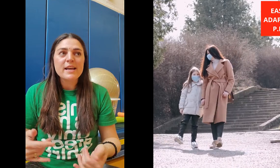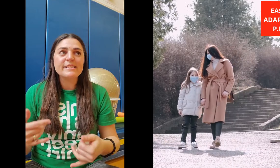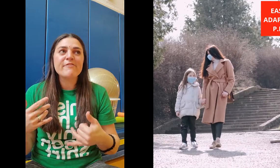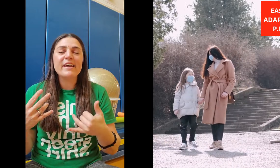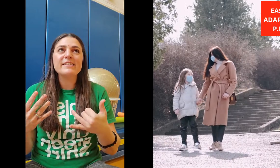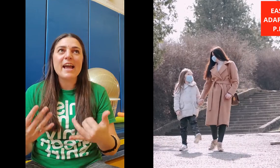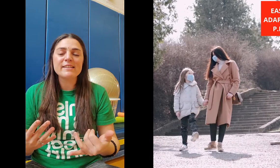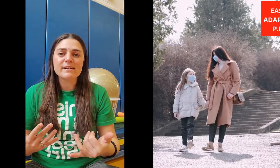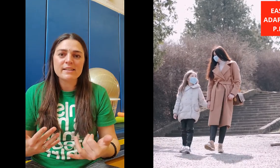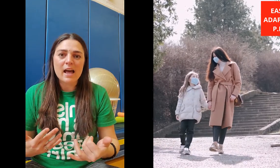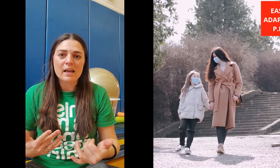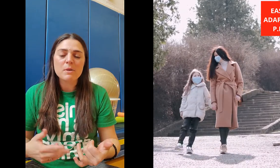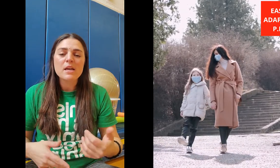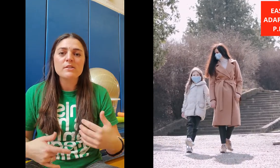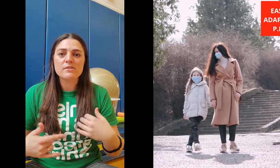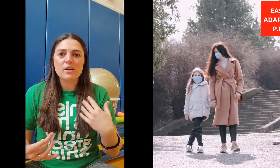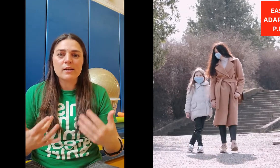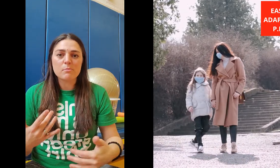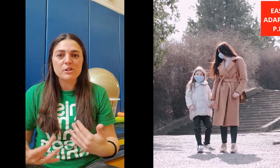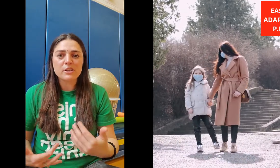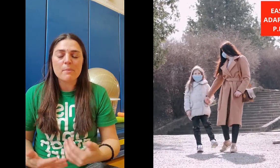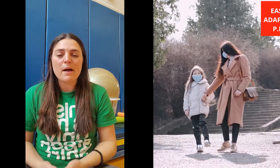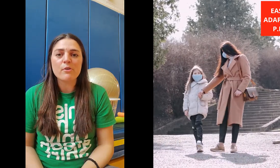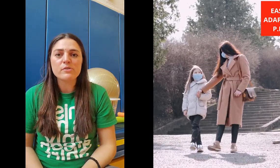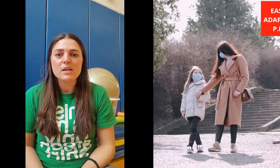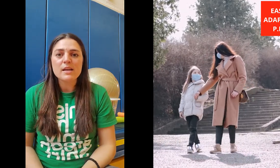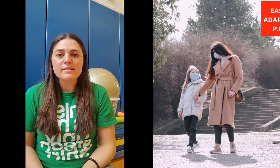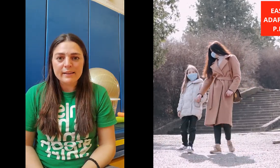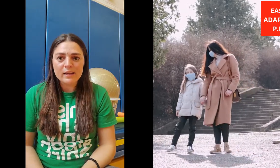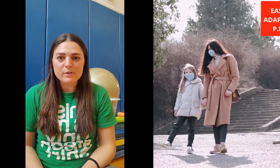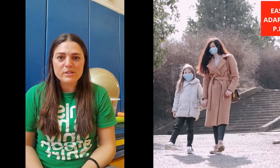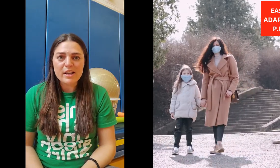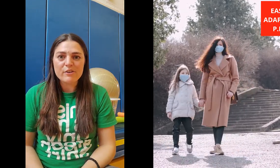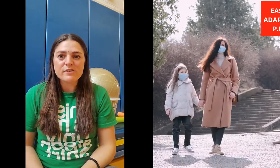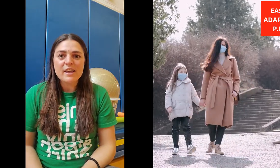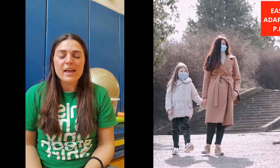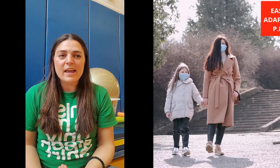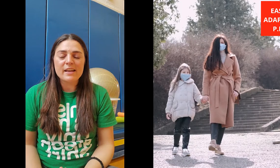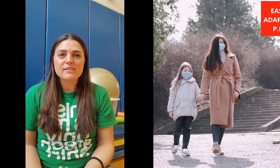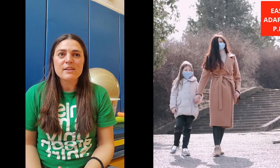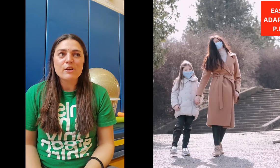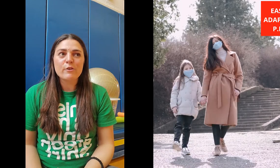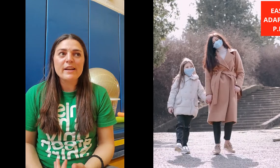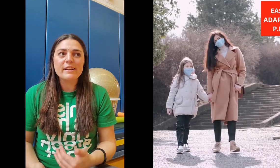it's a fantastic time to start kind of brushing up on those sign language skills and creating a